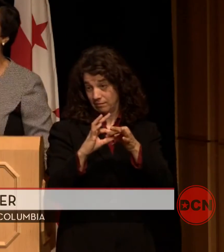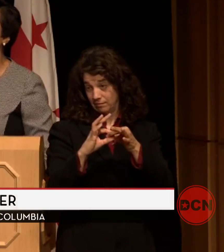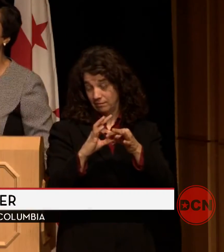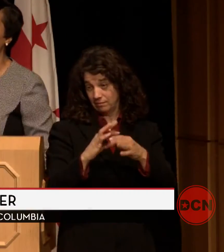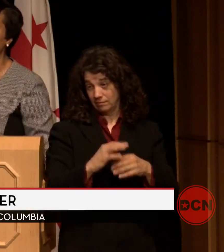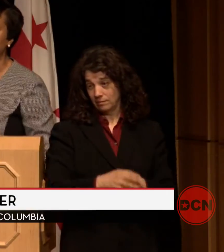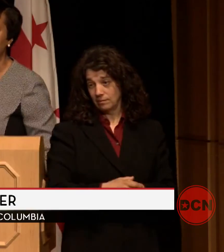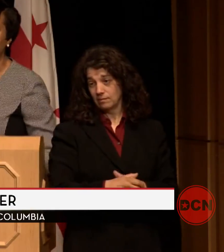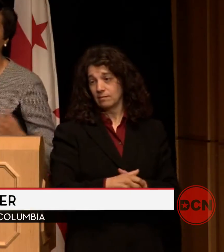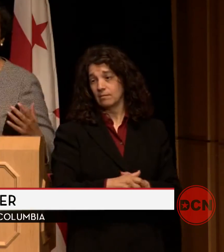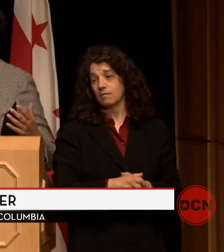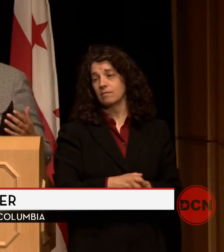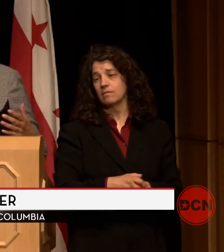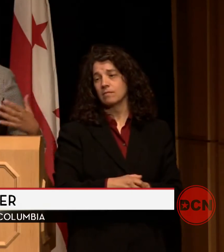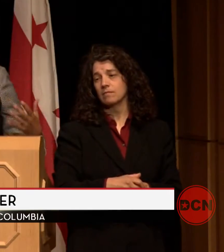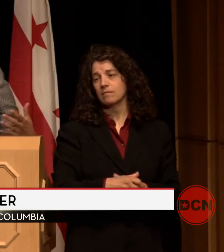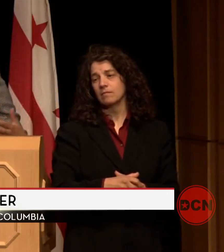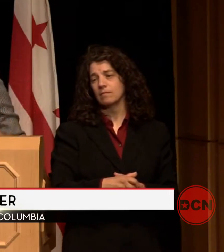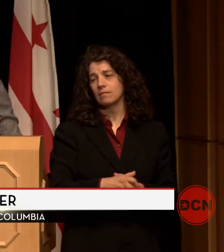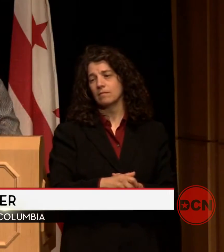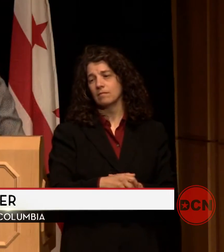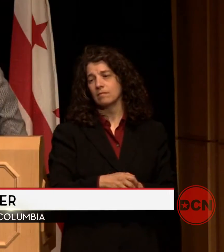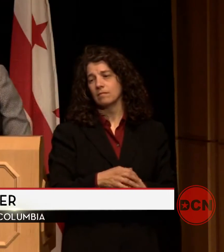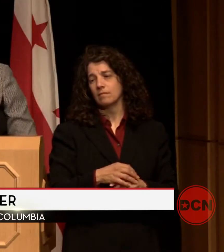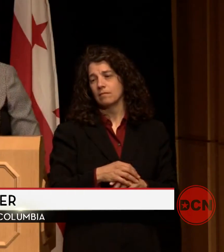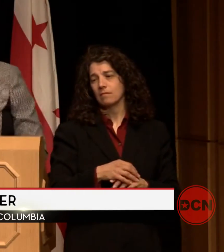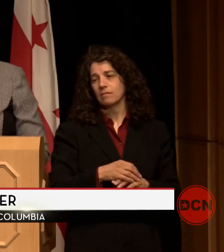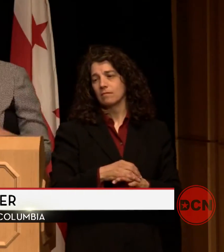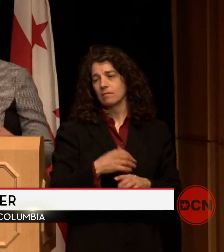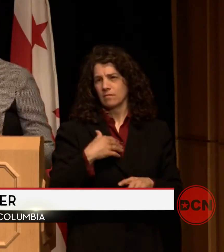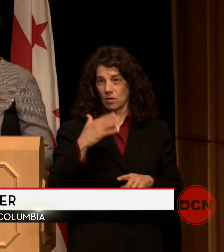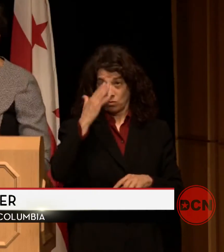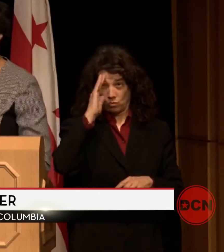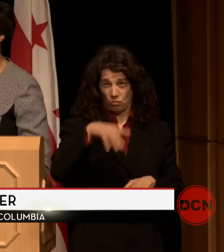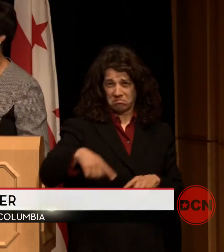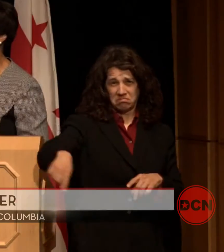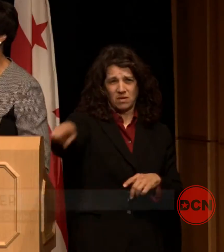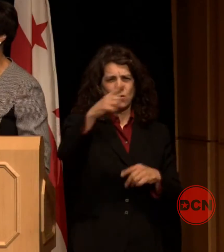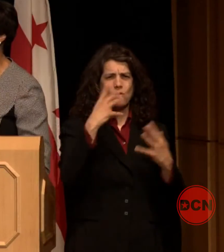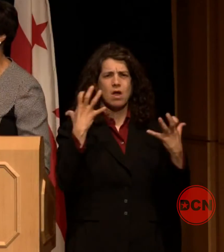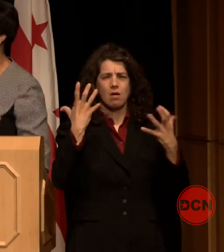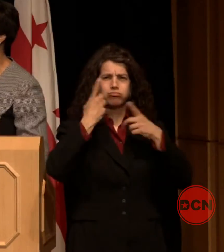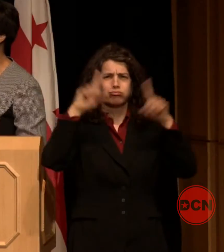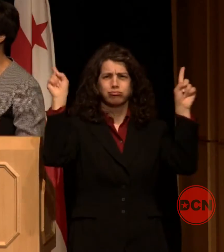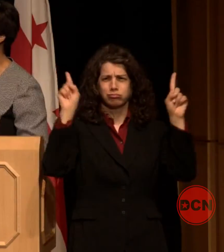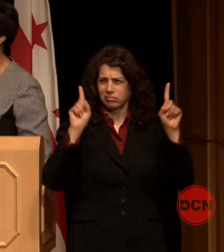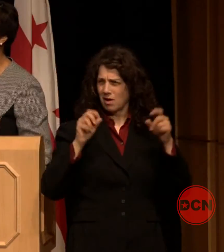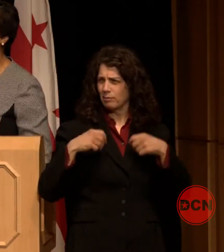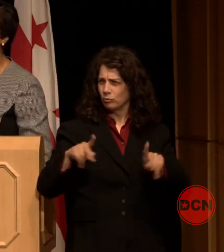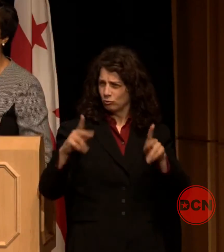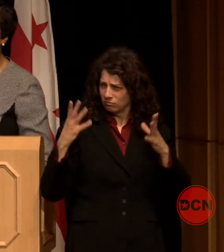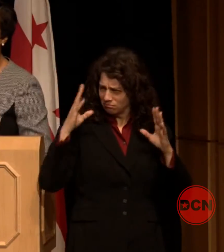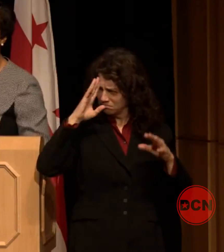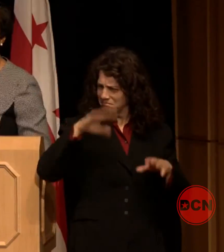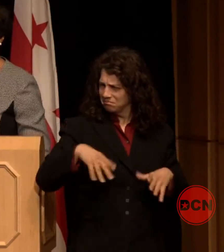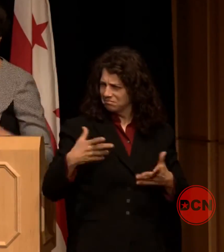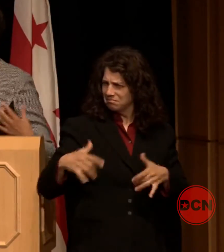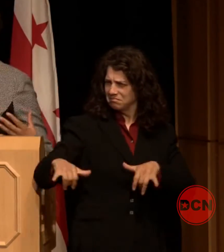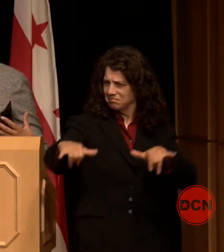WE KNEW THAT WHAT YOU WANT IS OPPORTUNITY, AND THAT'S WHY YOU ARE HERE TODAY. I'M SO GLAD THAT YOU HAD AN